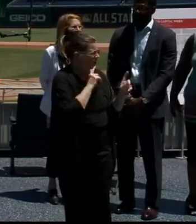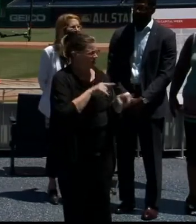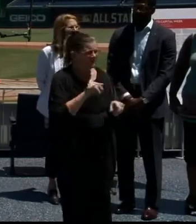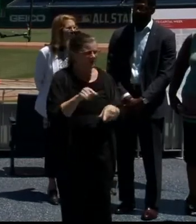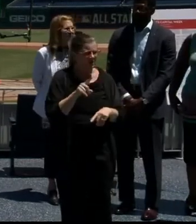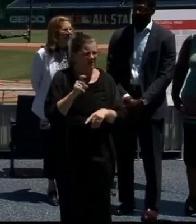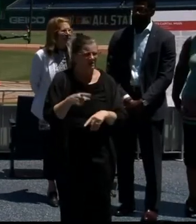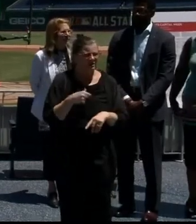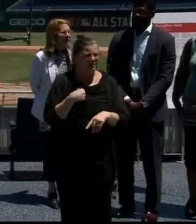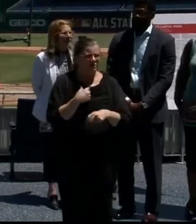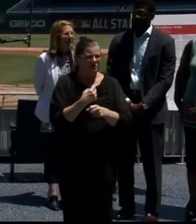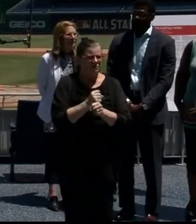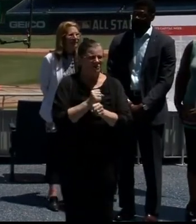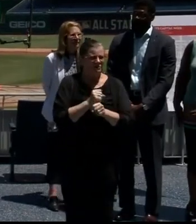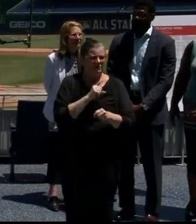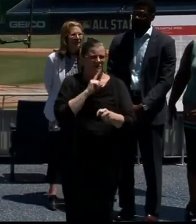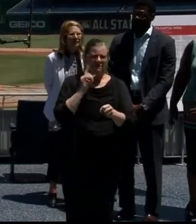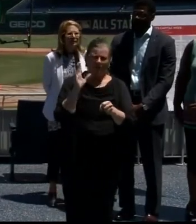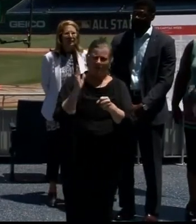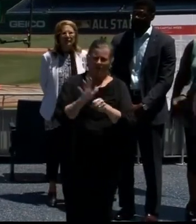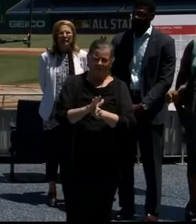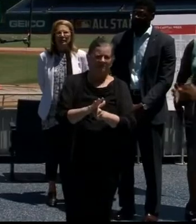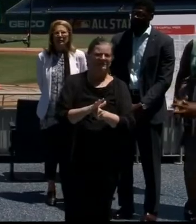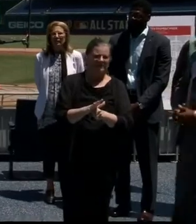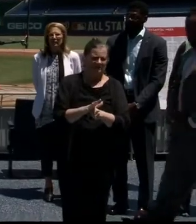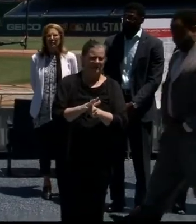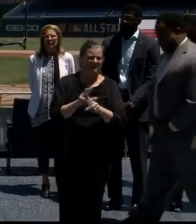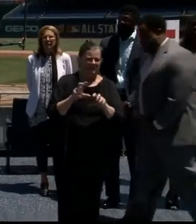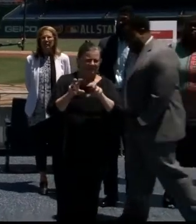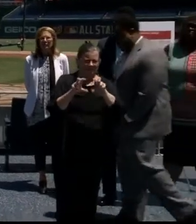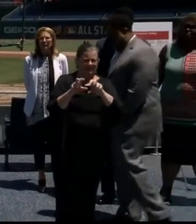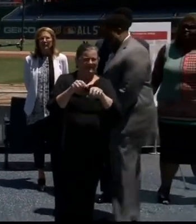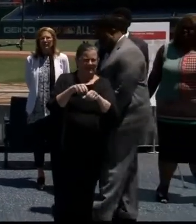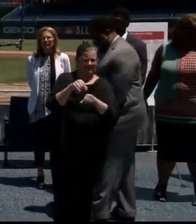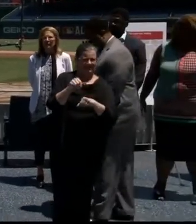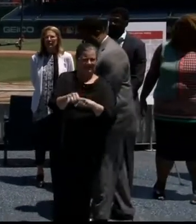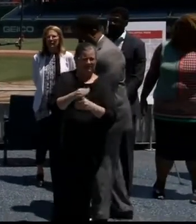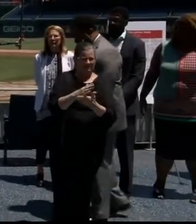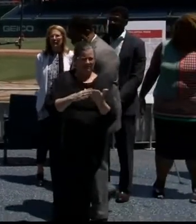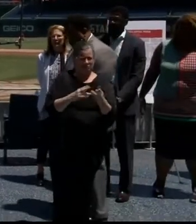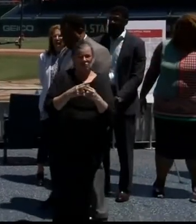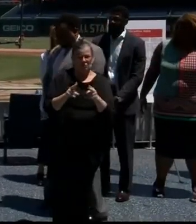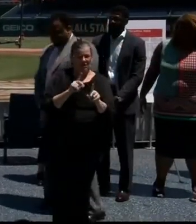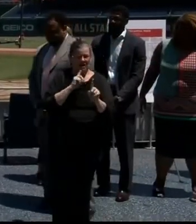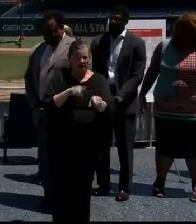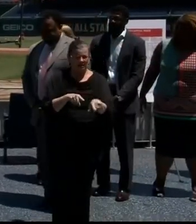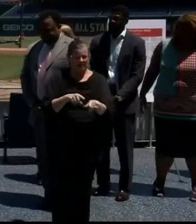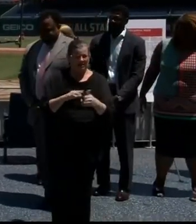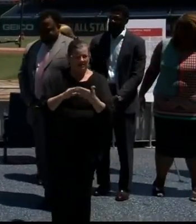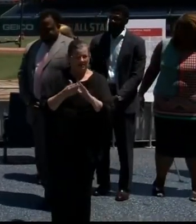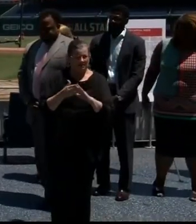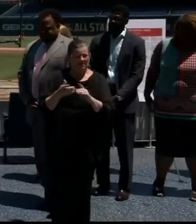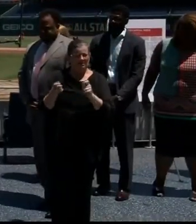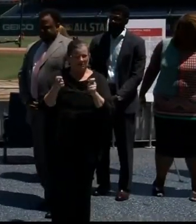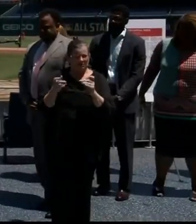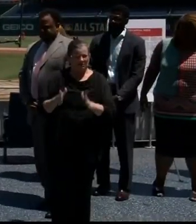MADE FROM THE CITY AND IN THE INVESTMENT AND THE SHORT ANSWER AND THE CITY ADMINISTRATOR WILL GIVE YOU MORE SPECIFICS IS YES